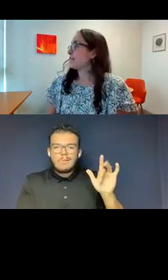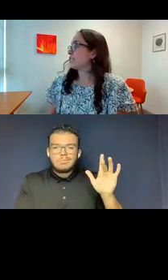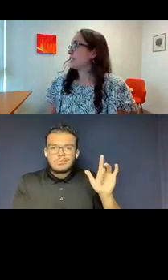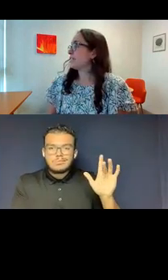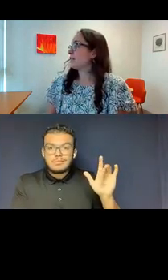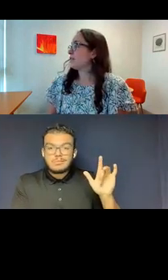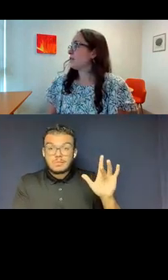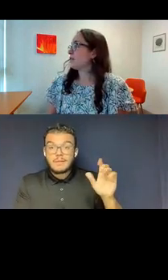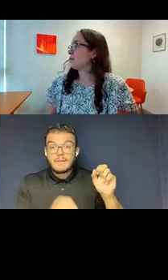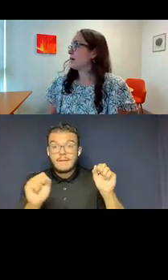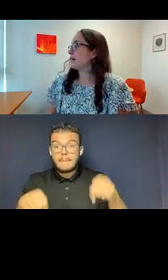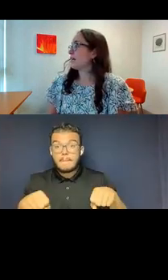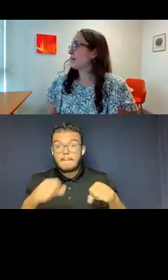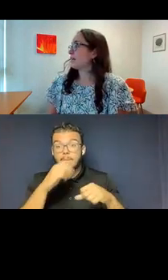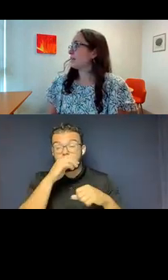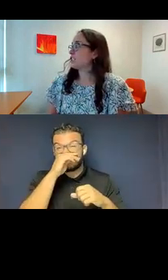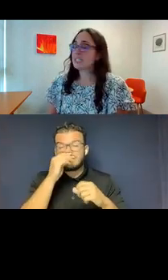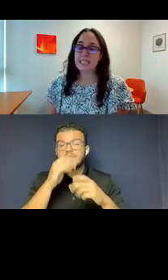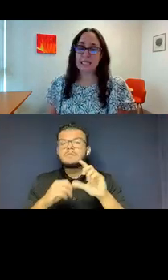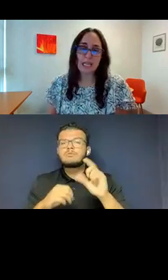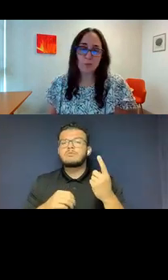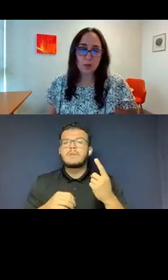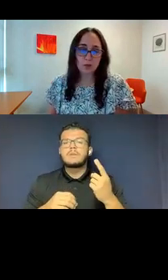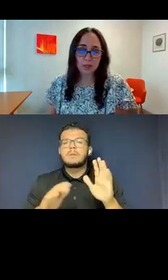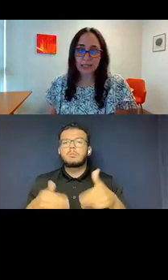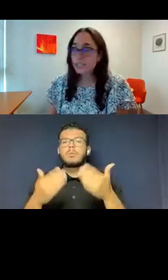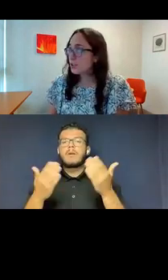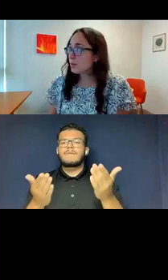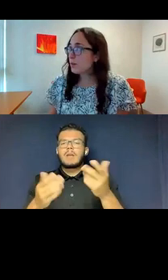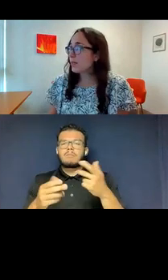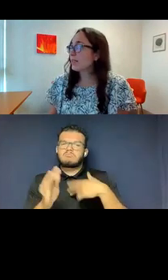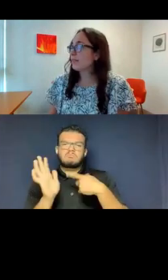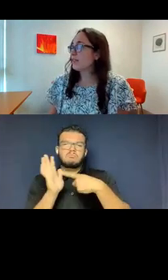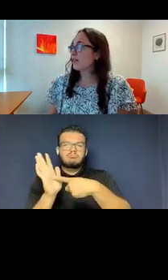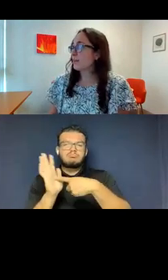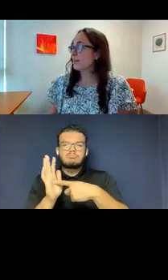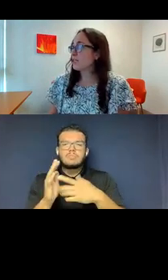And just to give you-- just an example of where to get your report, if you're